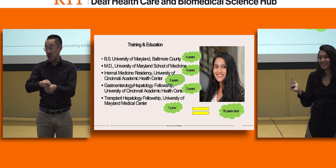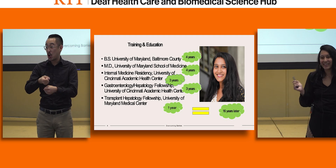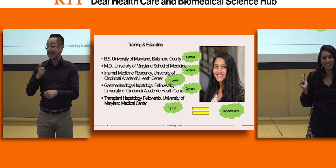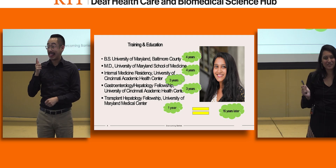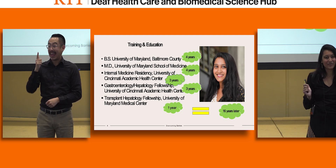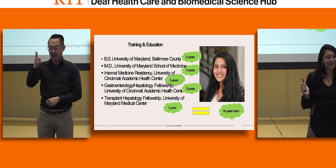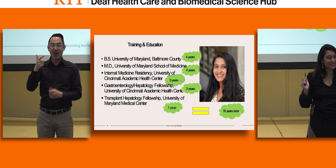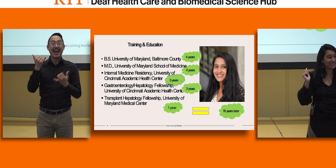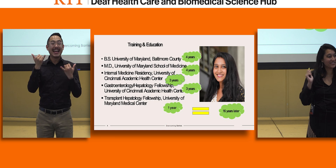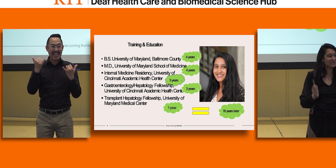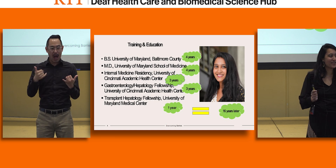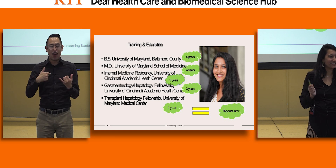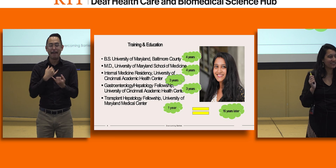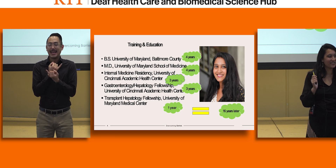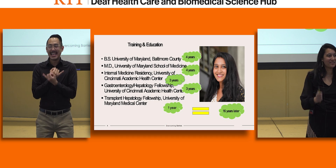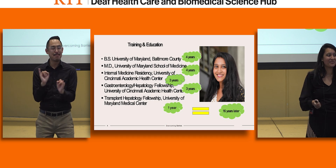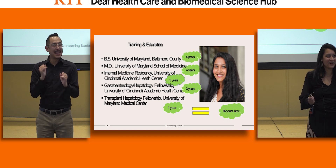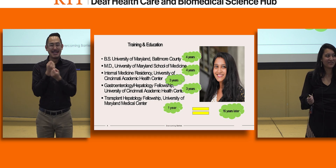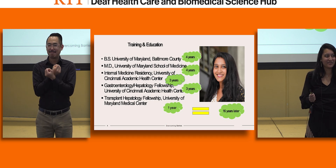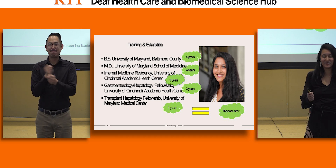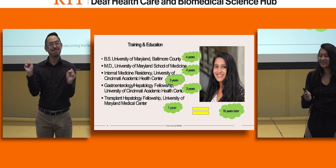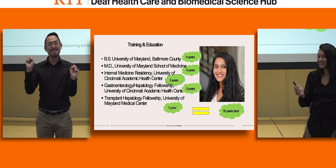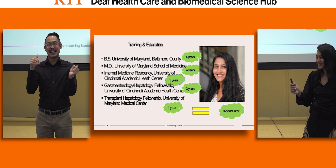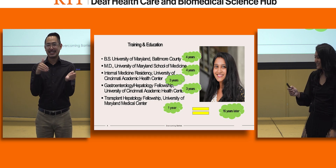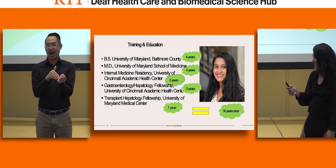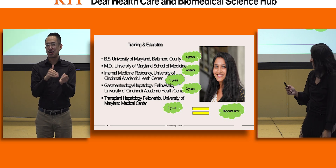I get to practice independently on my own.